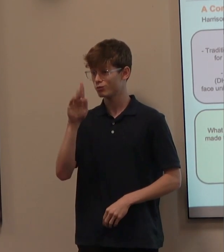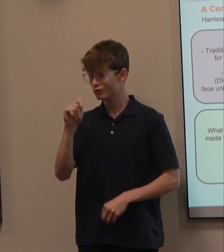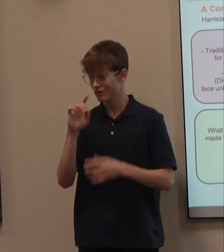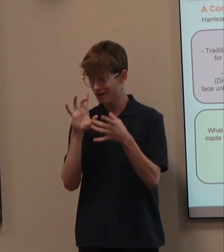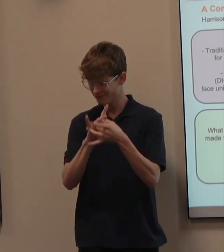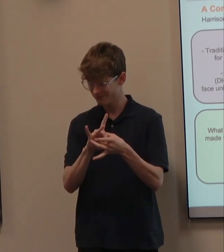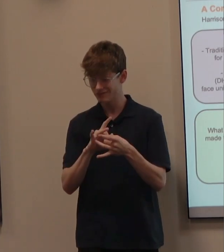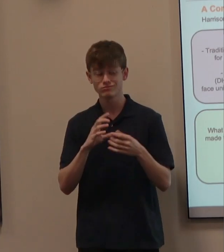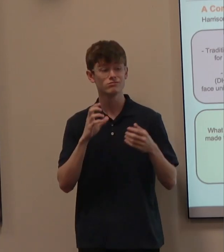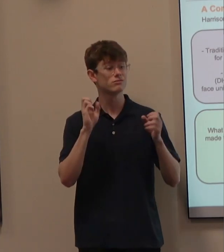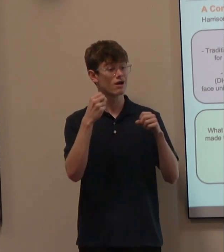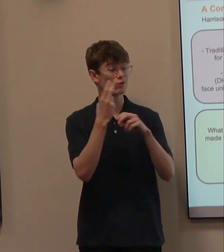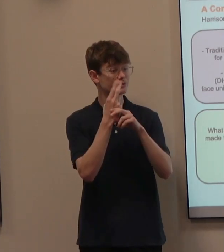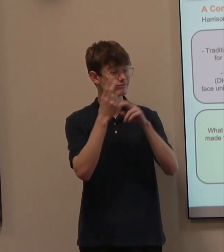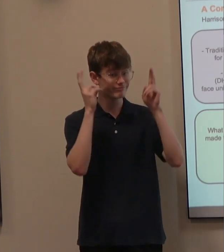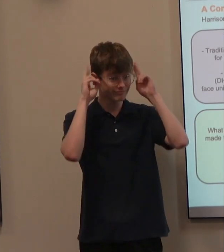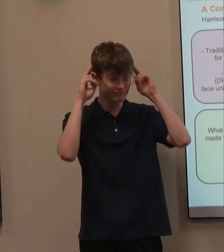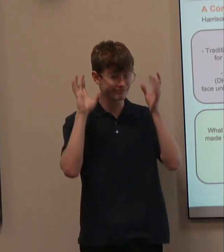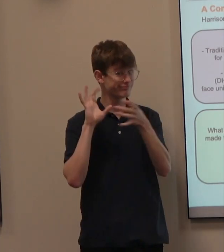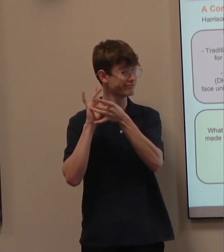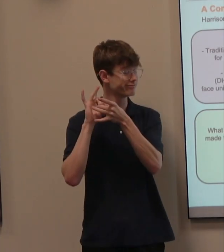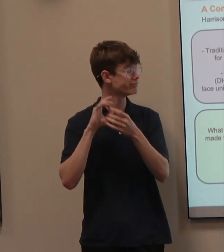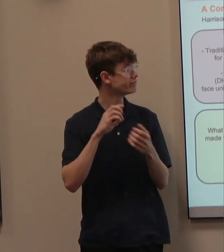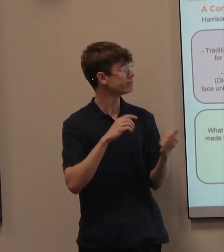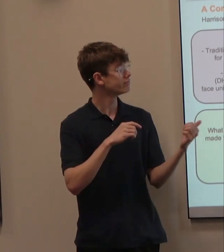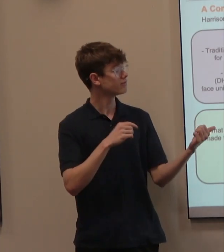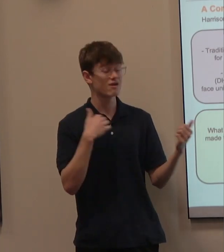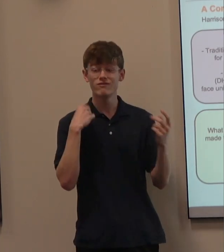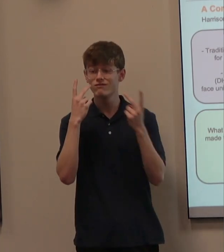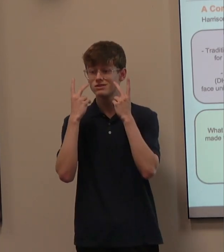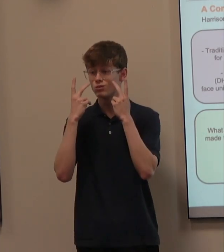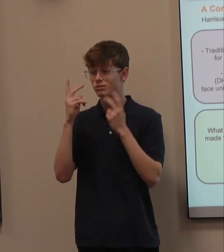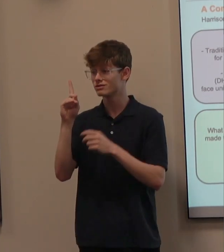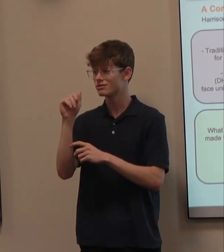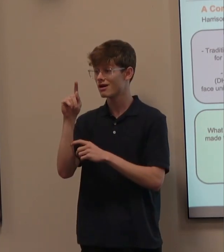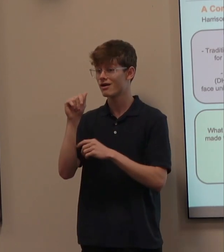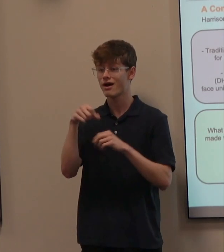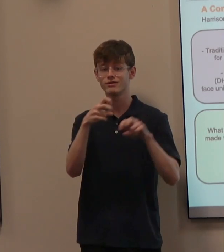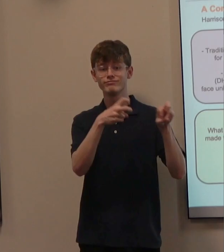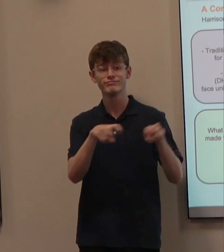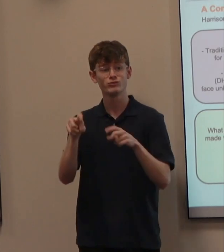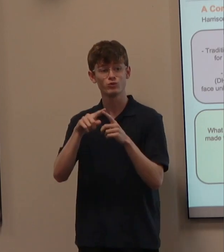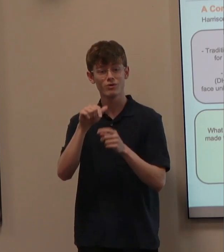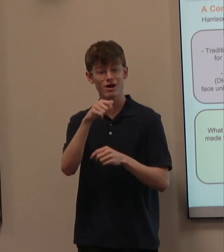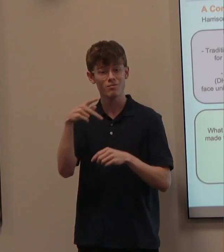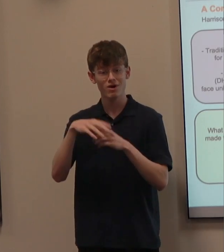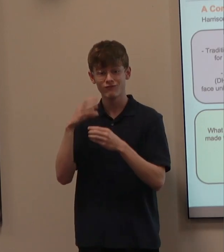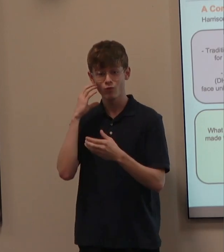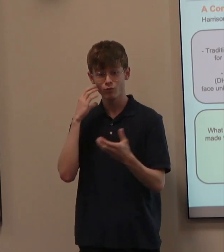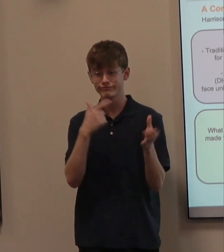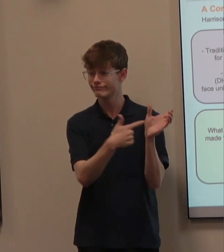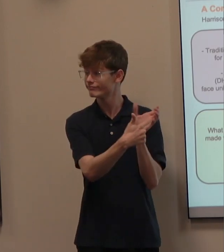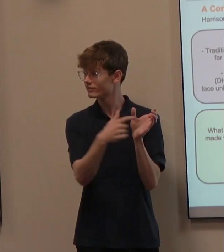Very cool, they all have Bluetooth connection that can connect to cochlear implants or hearing aids. They have visual data that you can store on an app